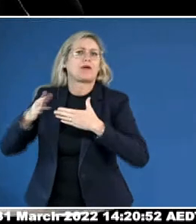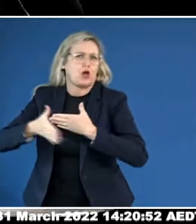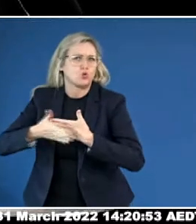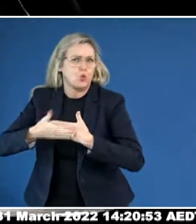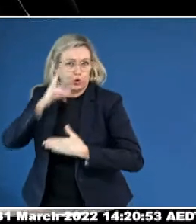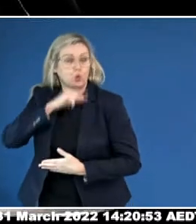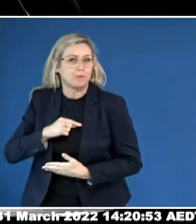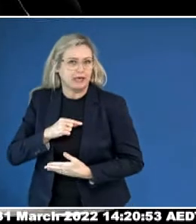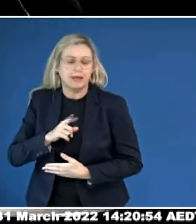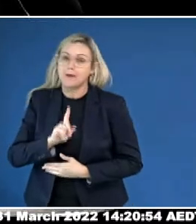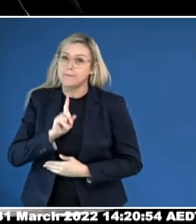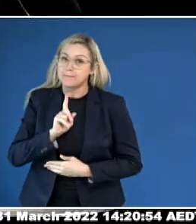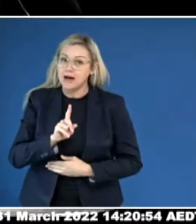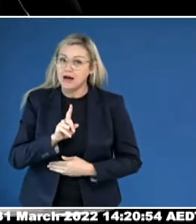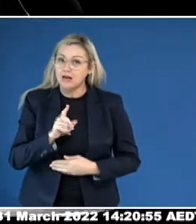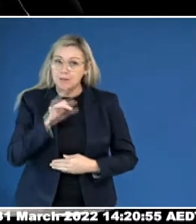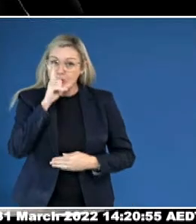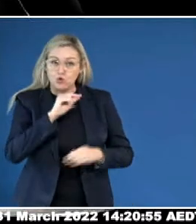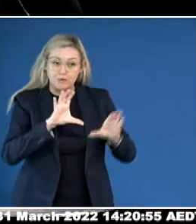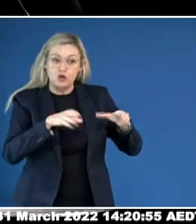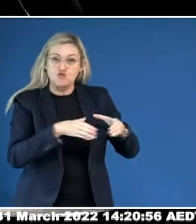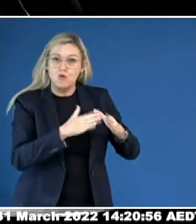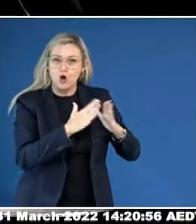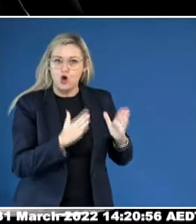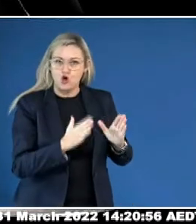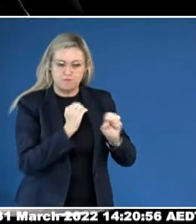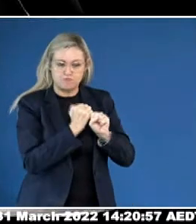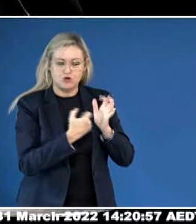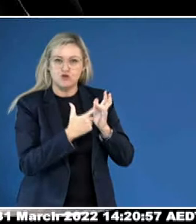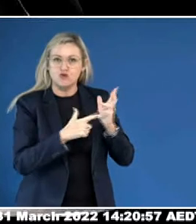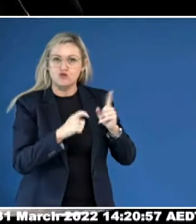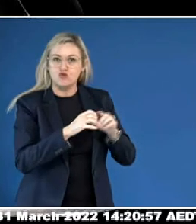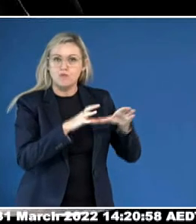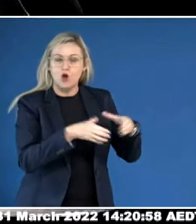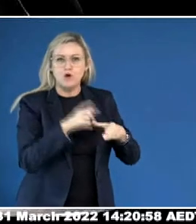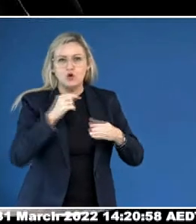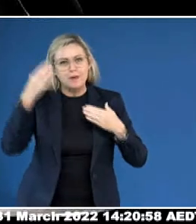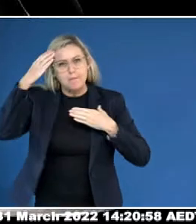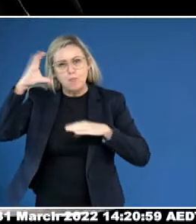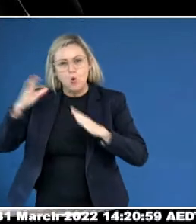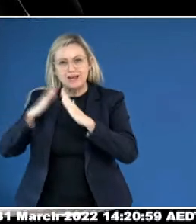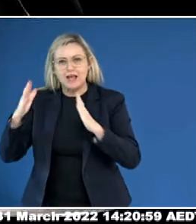But it can also be a group home, a licensed or unlicensed boarding house. A hostel. A prison.